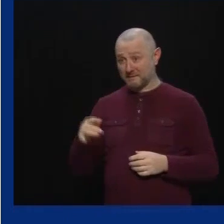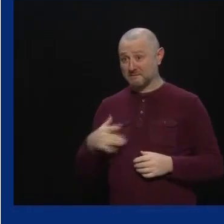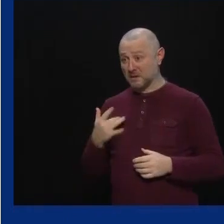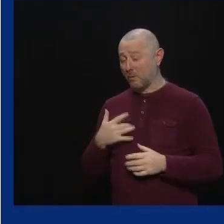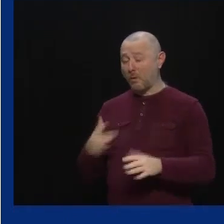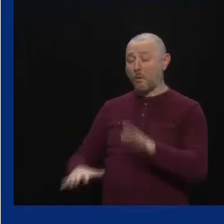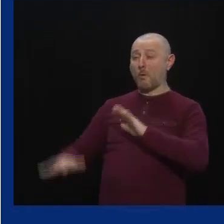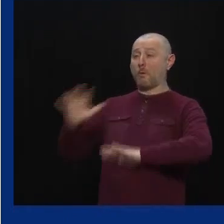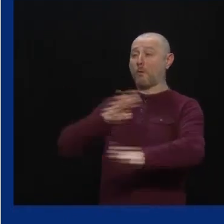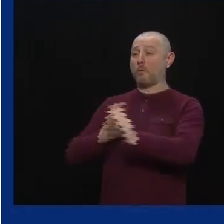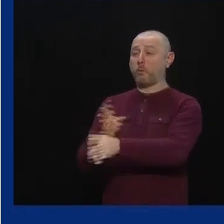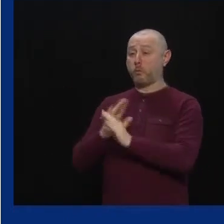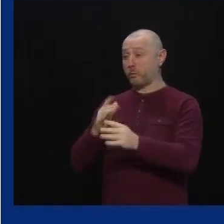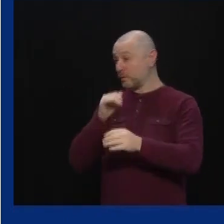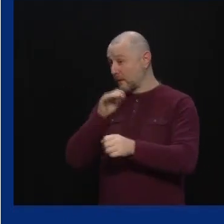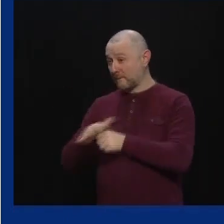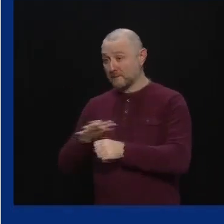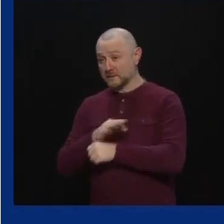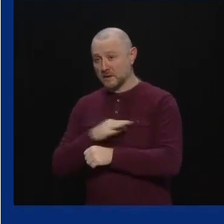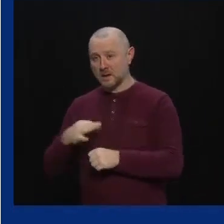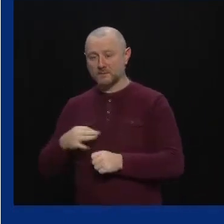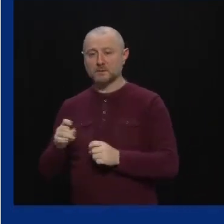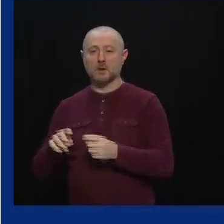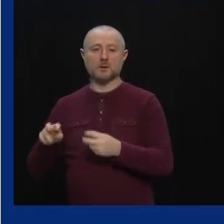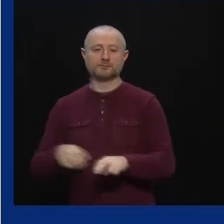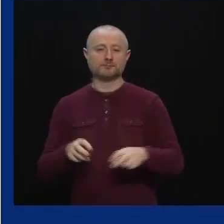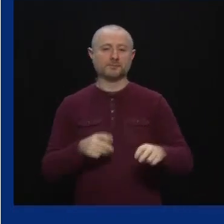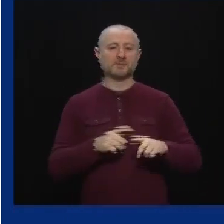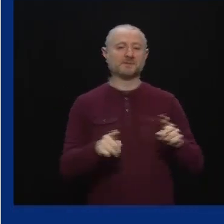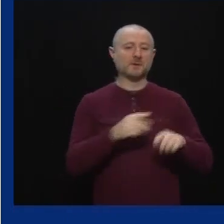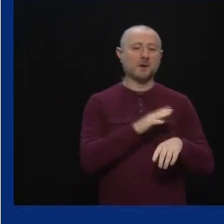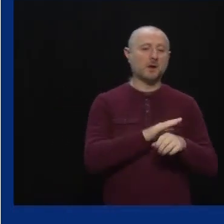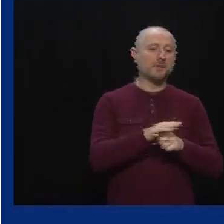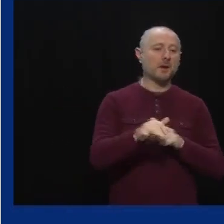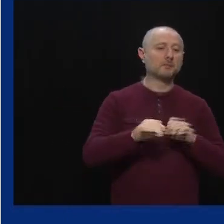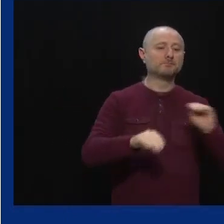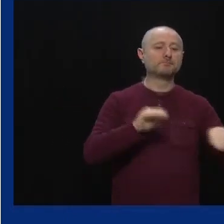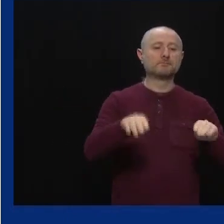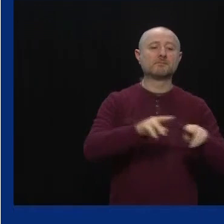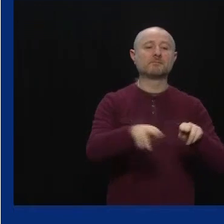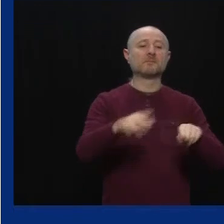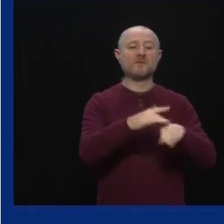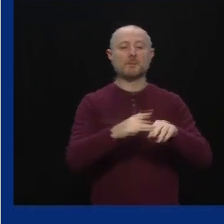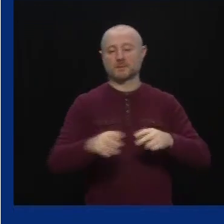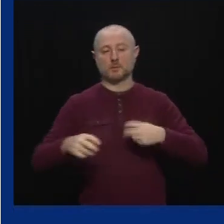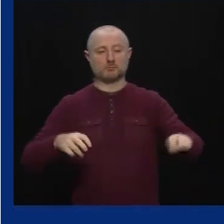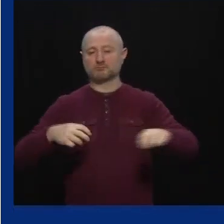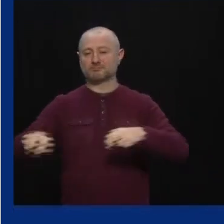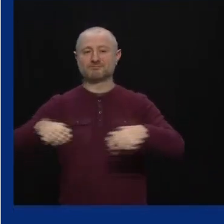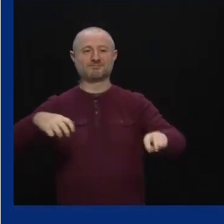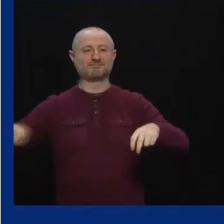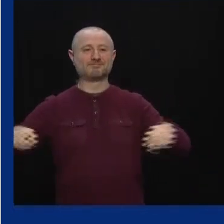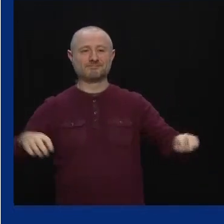SEE WHAT WE'RE GOING ODO. WE LOOK AT REGIONS NOW. SO, THERE COULD BE TRANSPORTS FROM HOSPITALS.